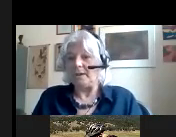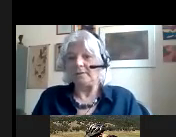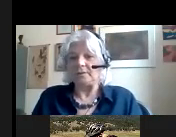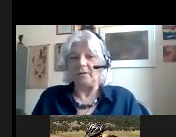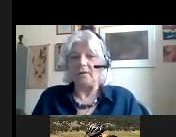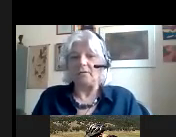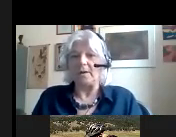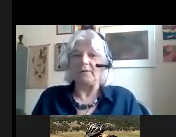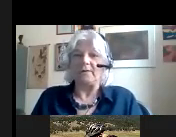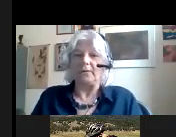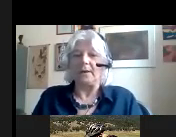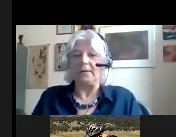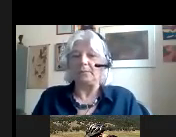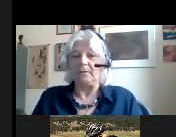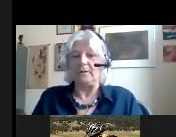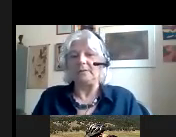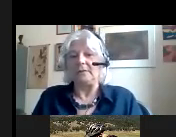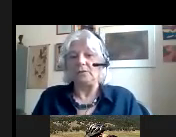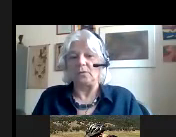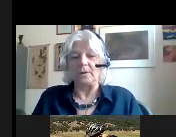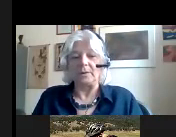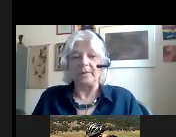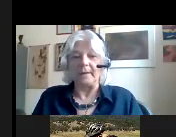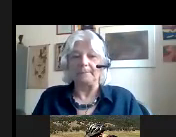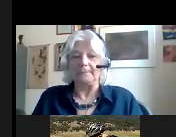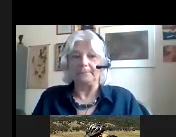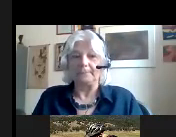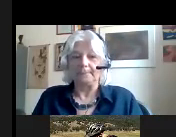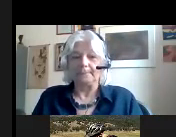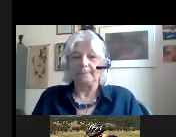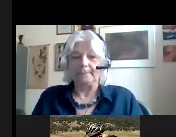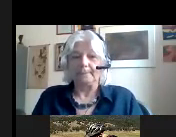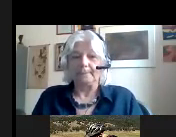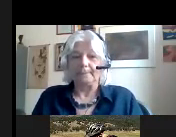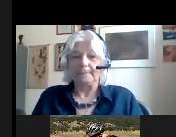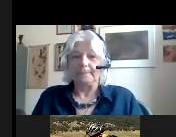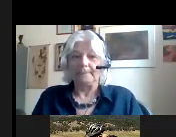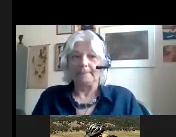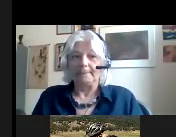of, of what folks might experience as you're working with them.